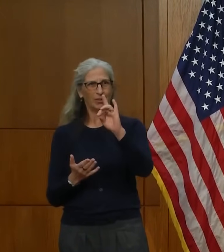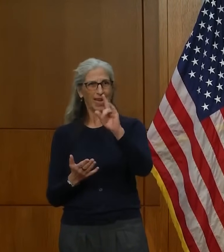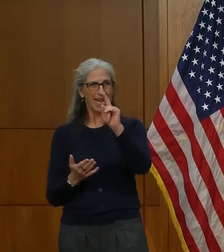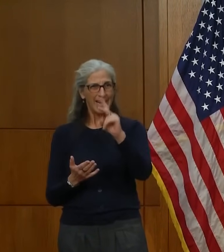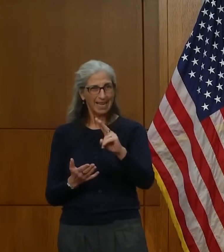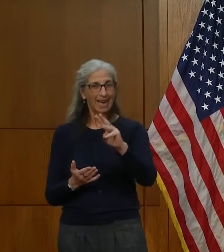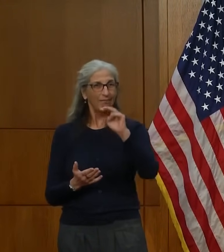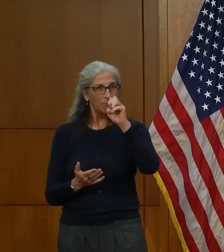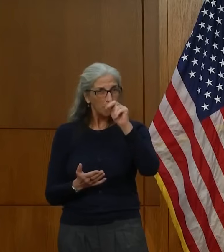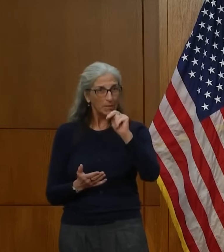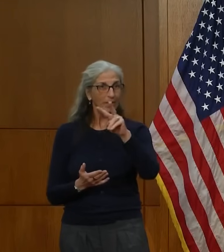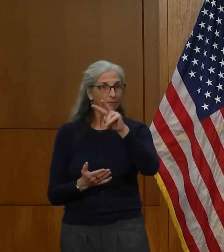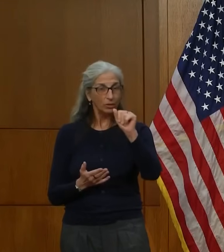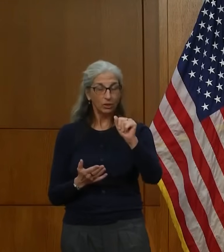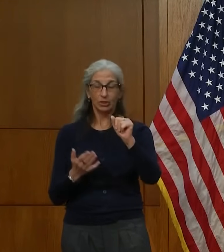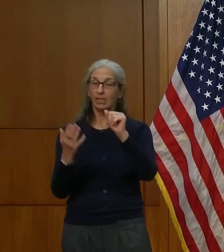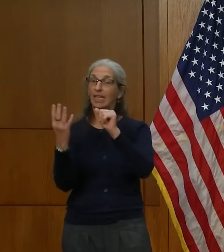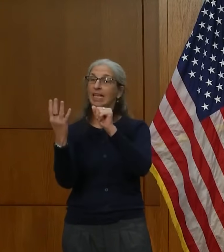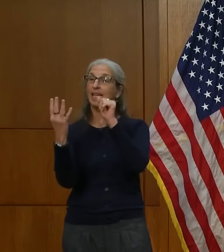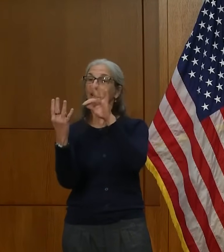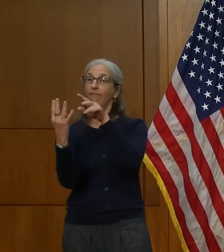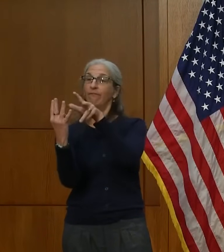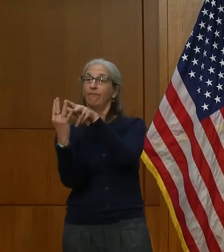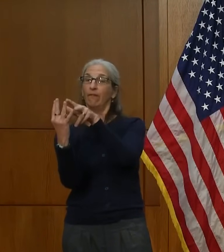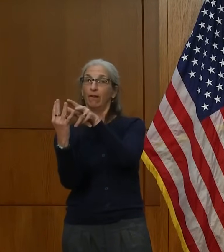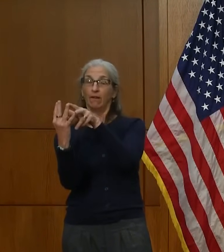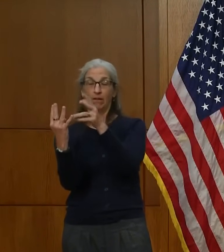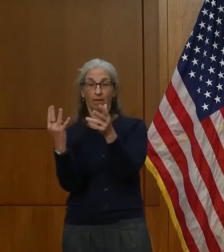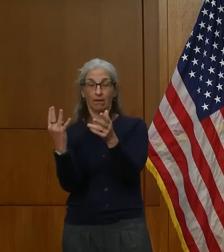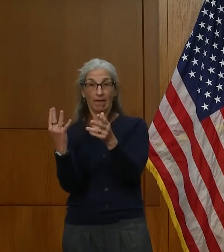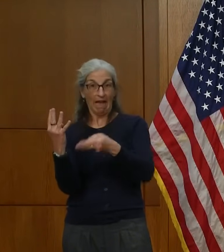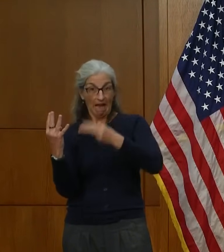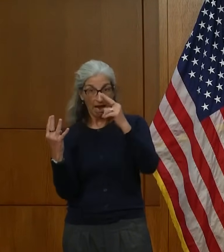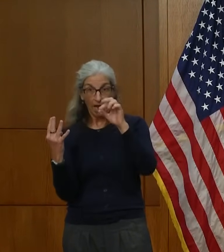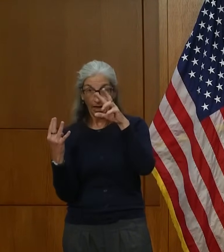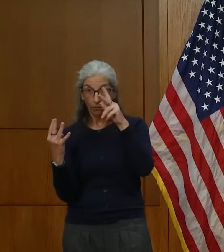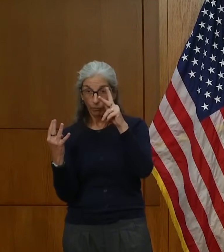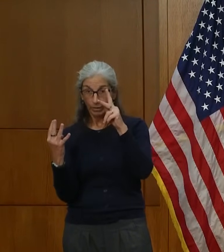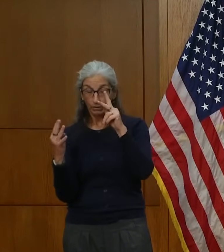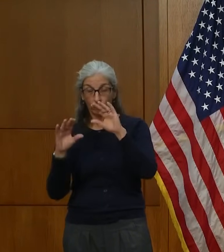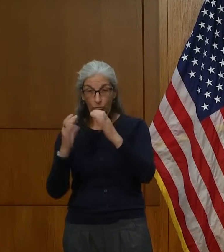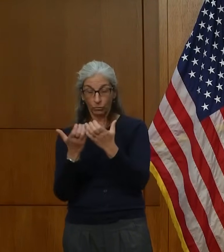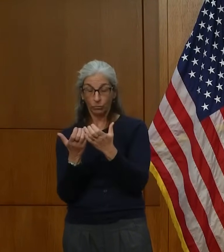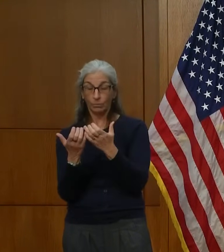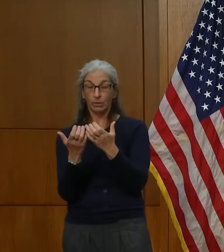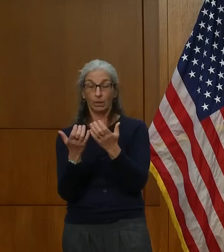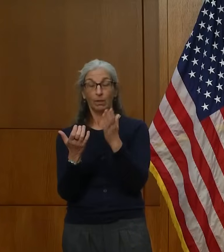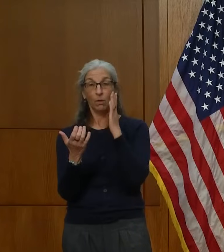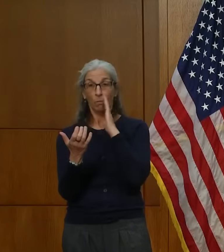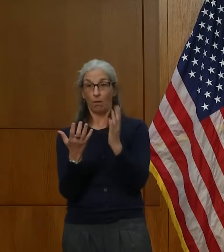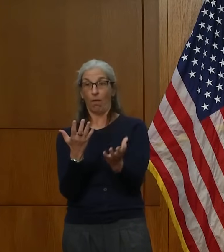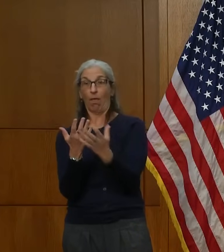ADD TO WHAT DR PEAKE SAID. IF YOU DO MATH EUROPE INTO THE MILLIONS, I MEAN, I DIDN'T HAVE MILLION VIRGINIANS. IF YOU GO